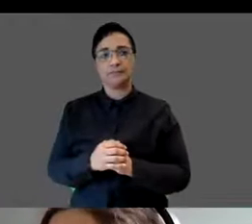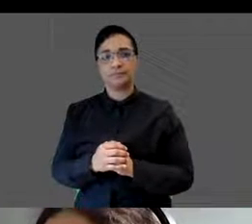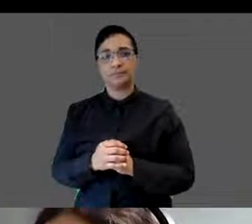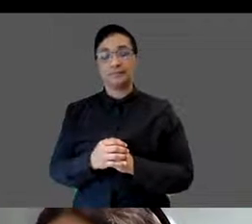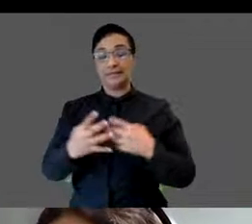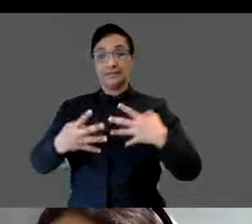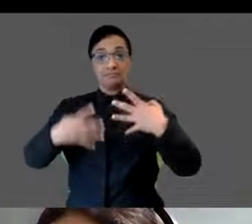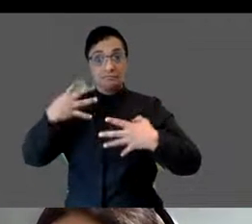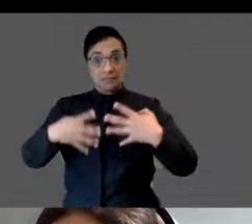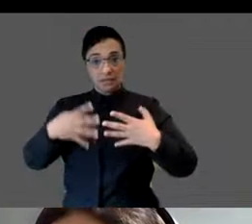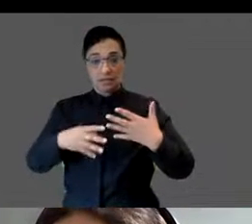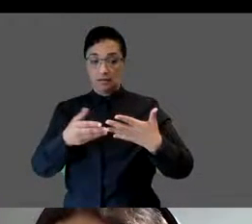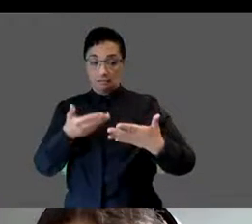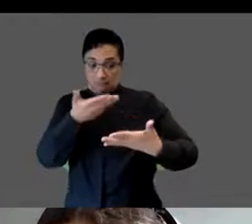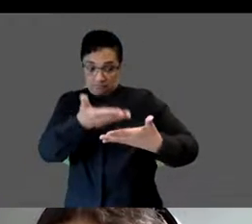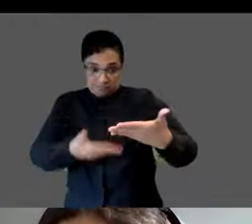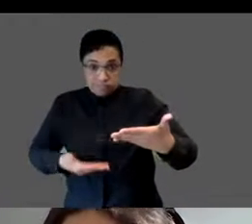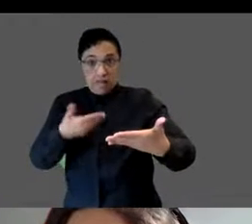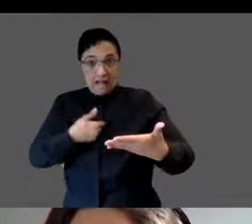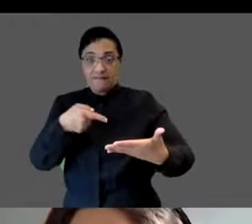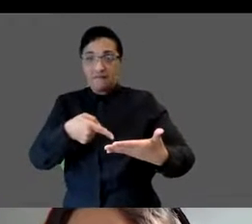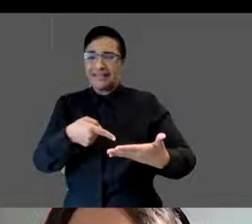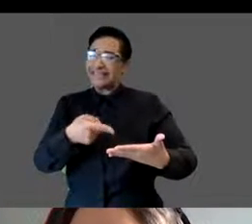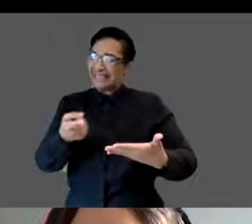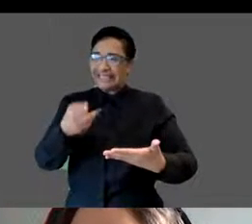So it is difficult sometimes to access.